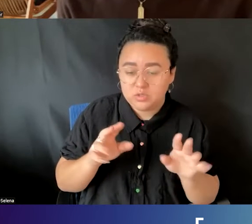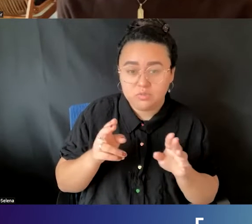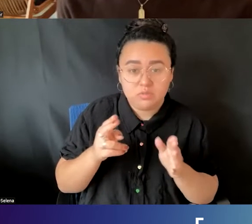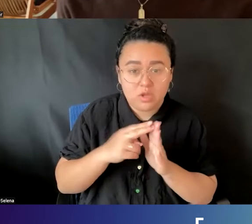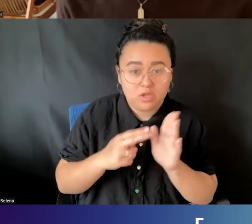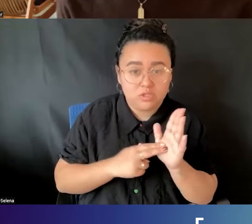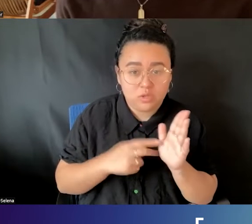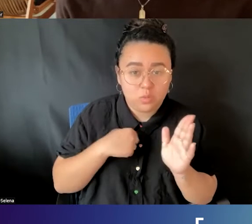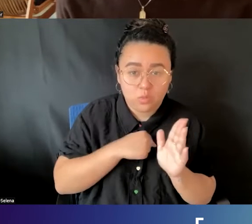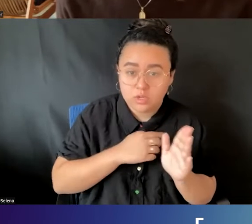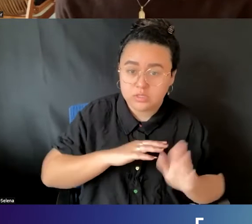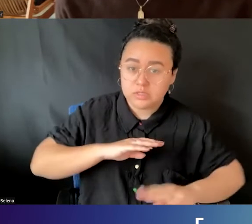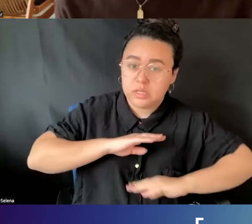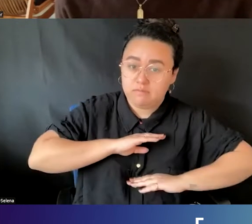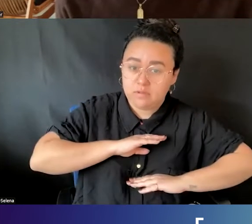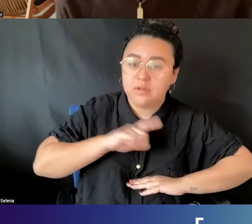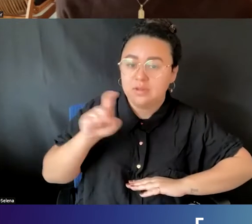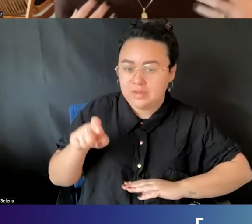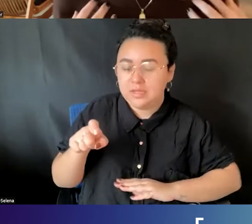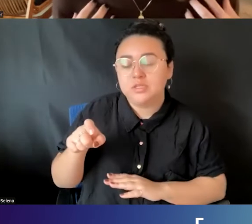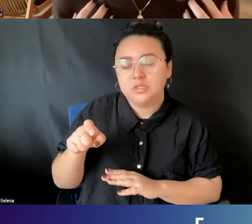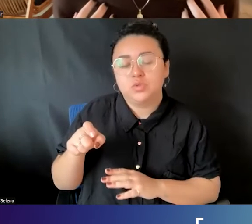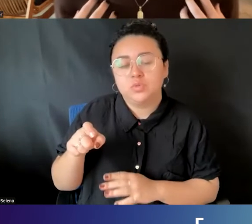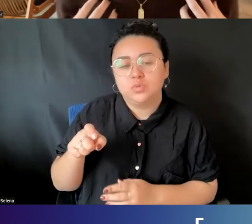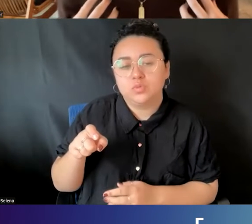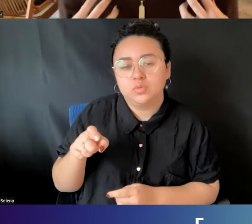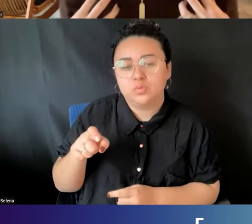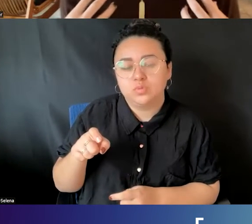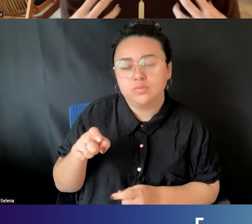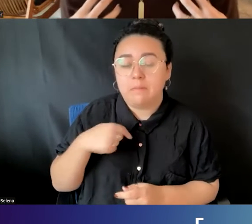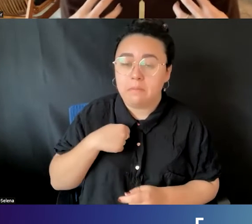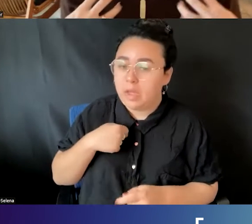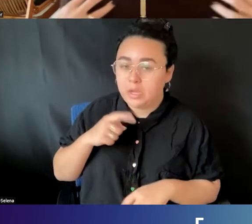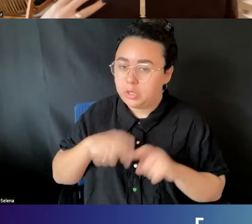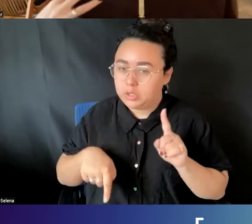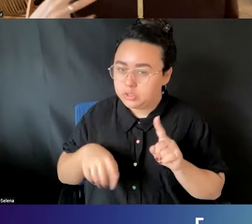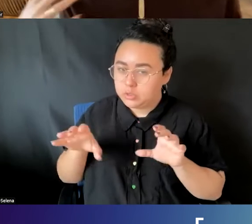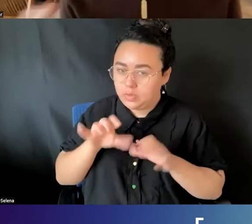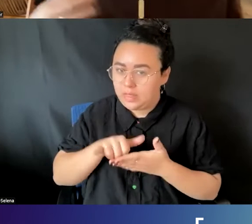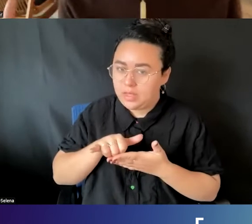you know, we would need to get someone if I didn't have the bandwidth as a as a producer or, you know, neither of us